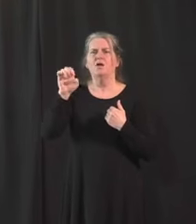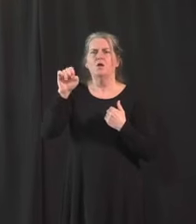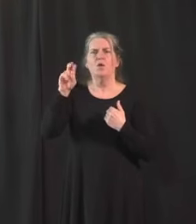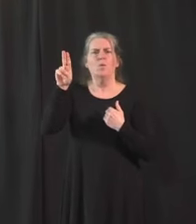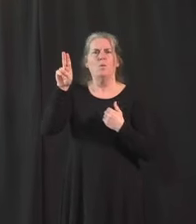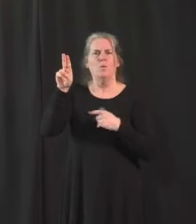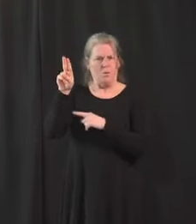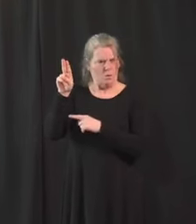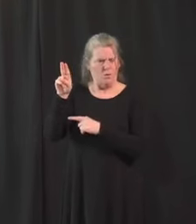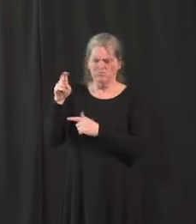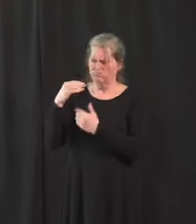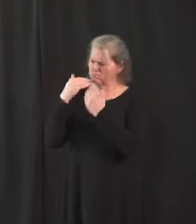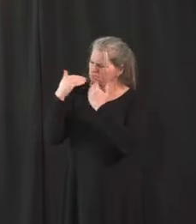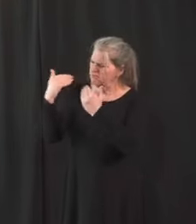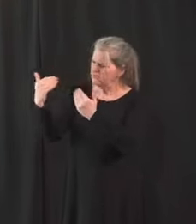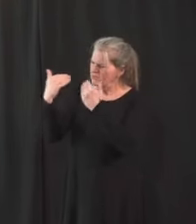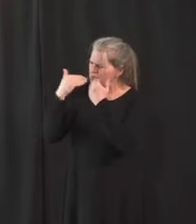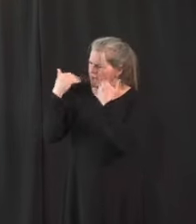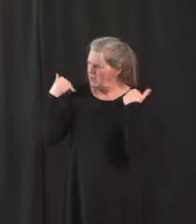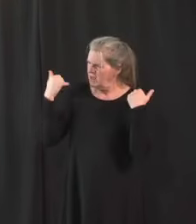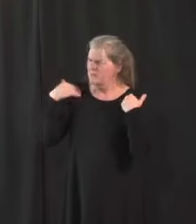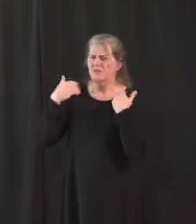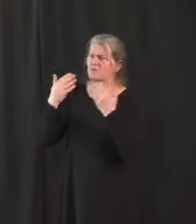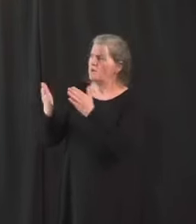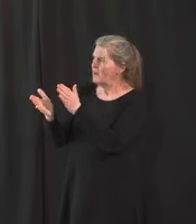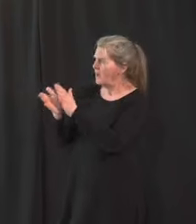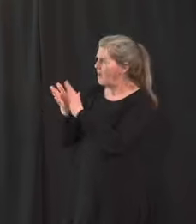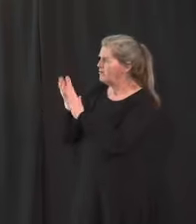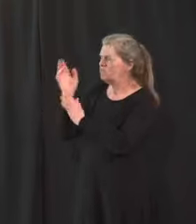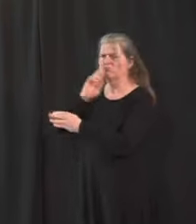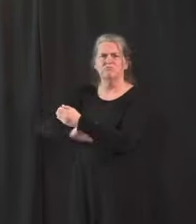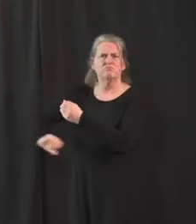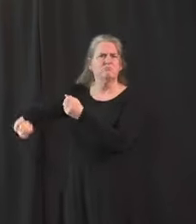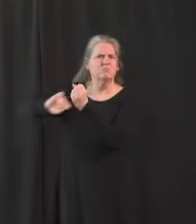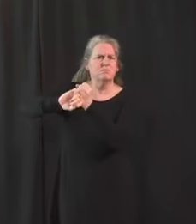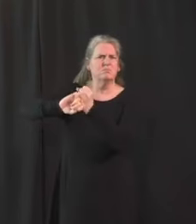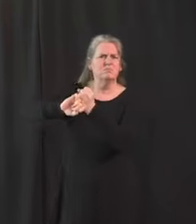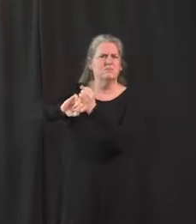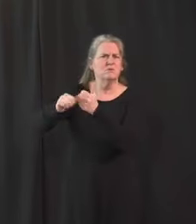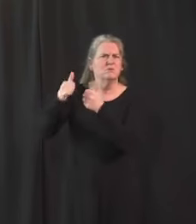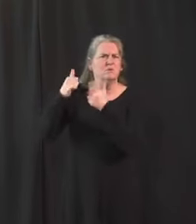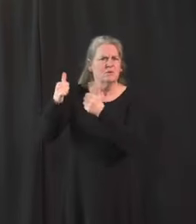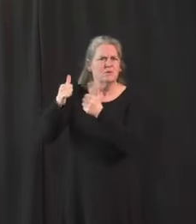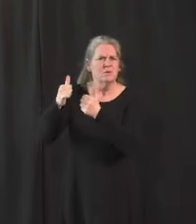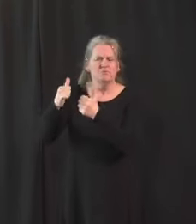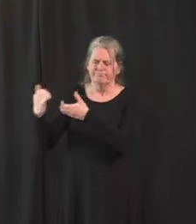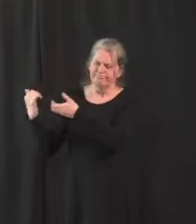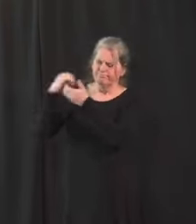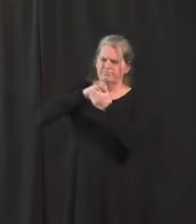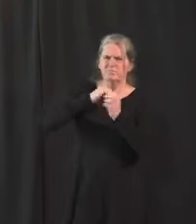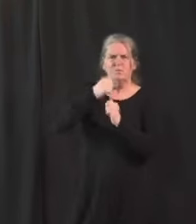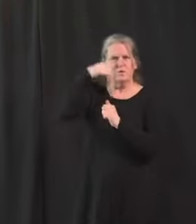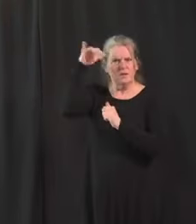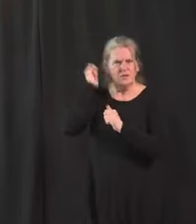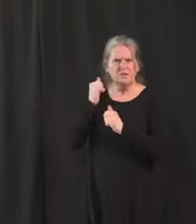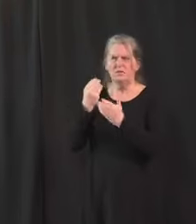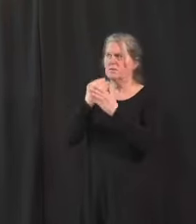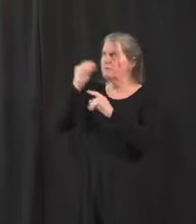THEY HAVE HEARD OUR CALLS FOR SUPPORT AND ARE WORKING WITH YUKON TO GET MONEY OUT THE DOOR AND INTO THE HANDS OF YUKONERS.